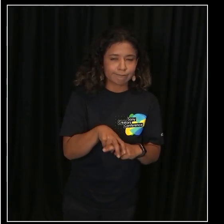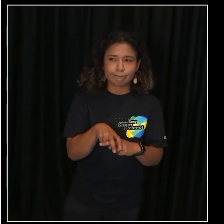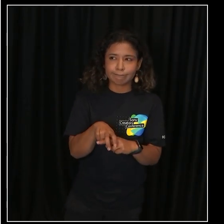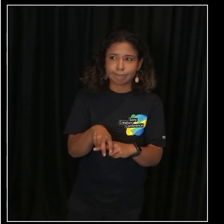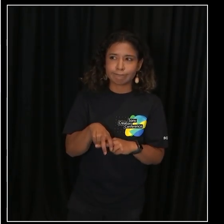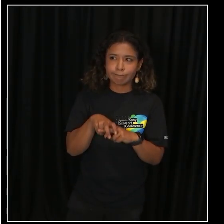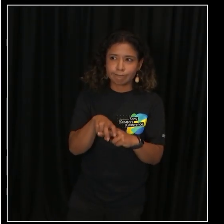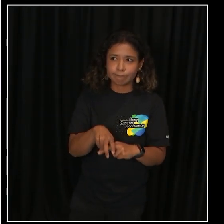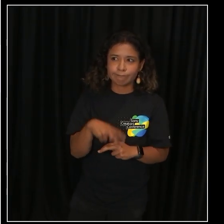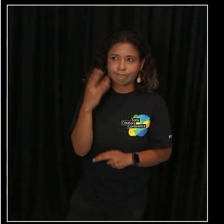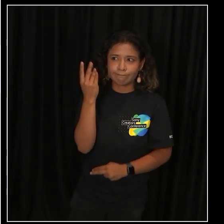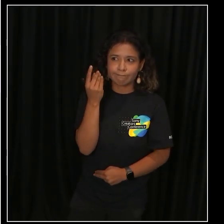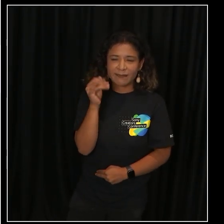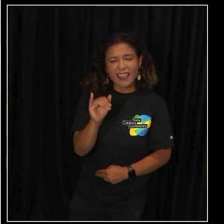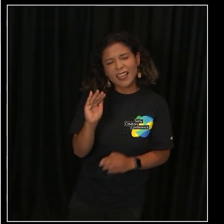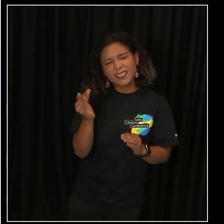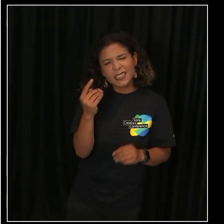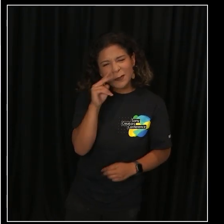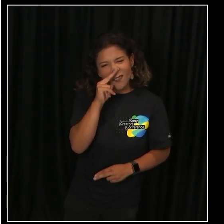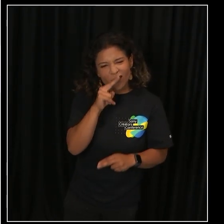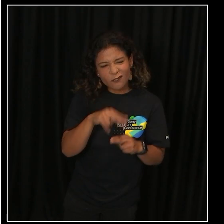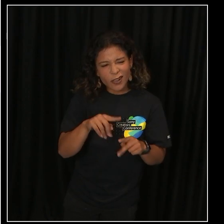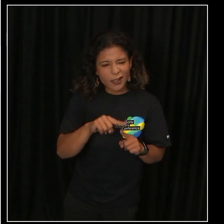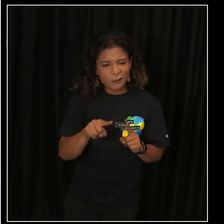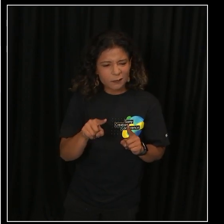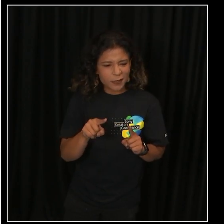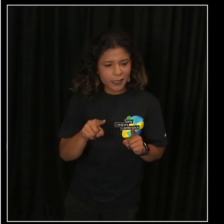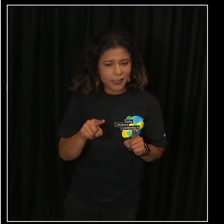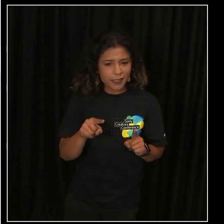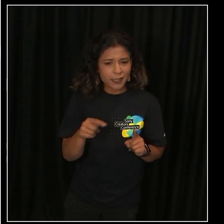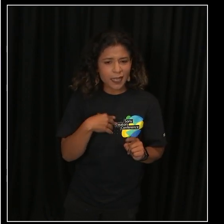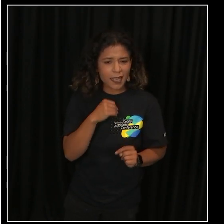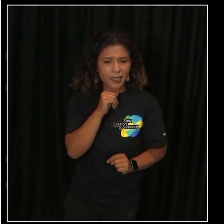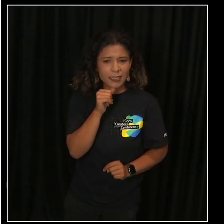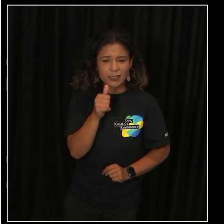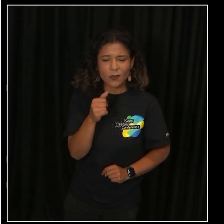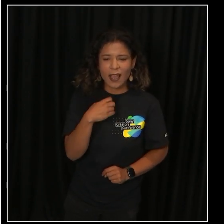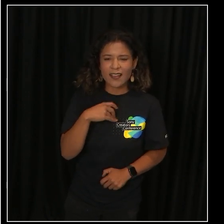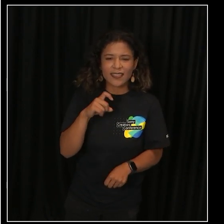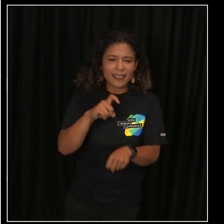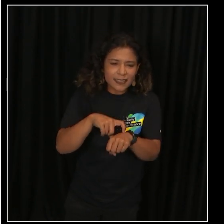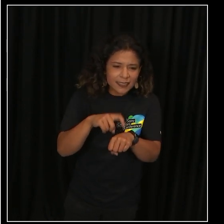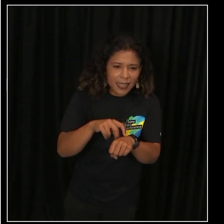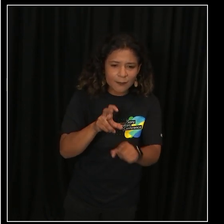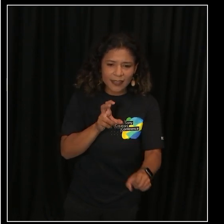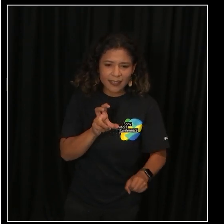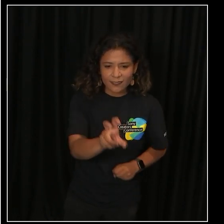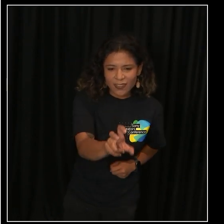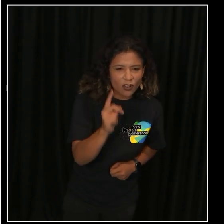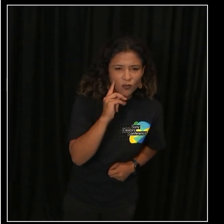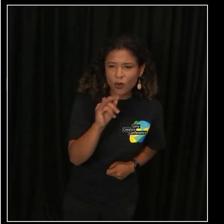which is like, "That seems fun, but I don't necessarily have the time investment, that sort of thing. We're too concerned."